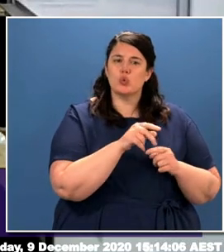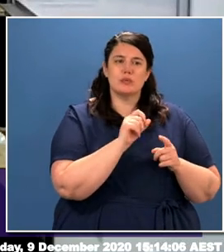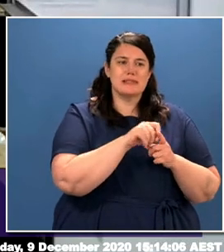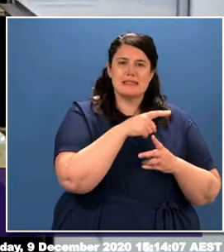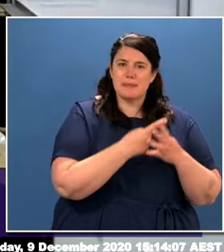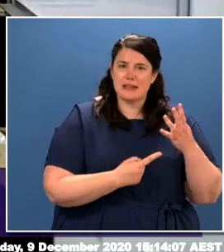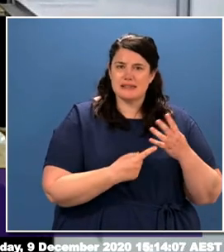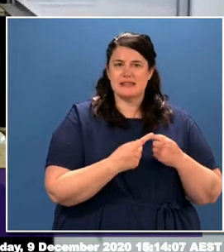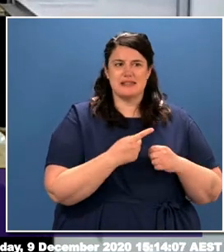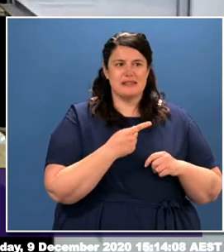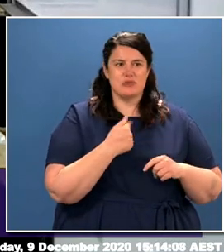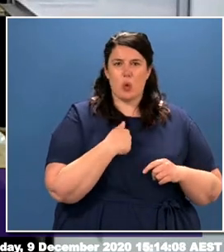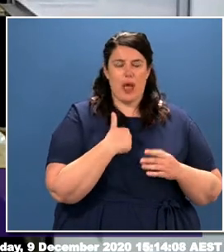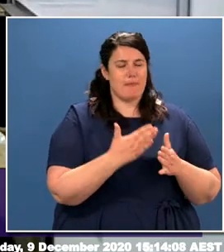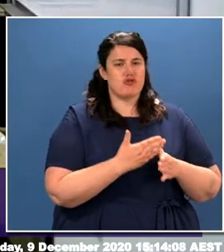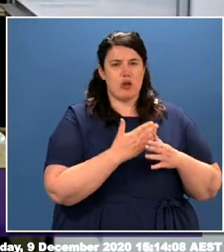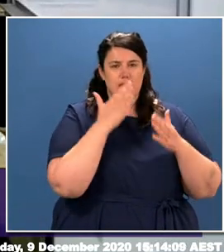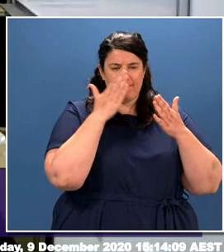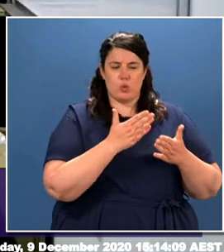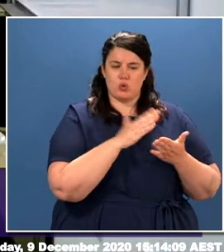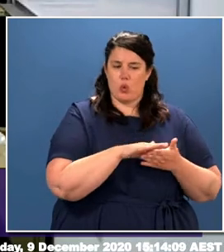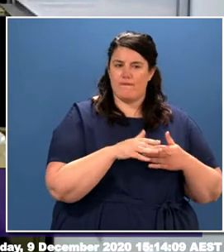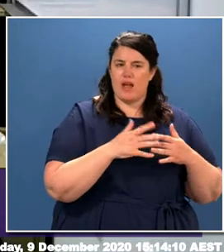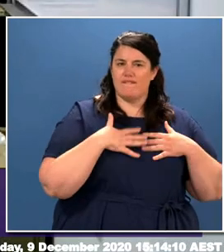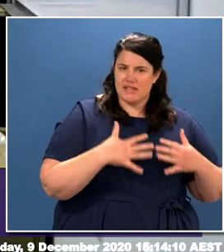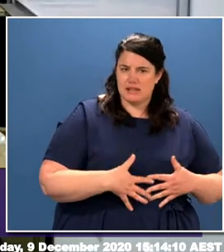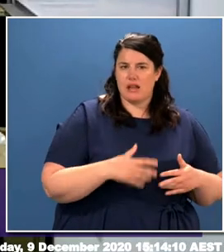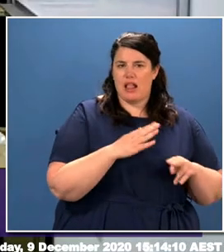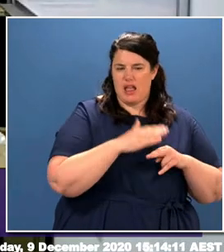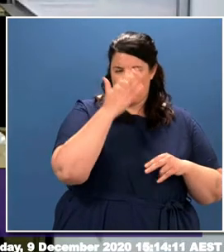So, but that was our primary focus and hence why the survey targeted that area.